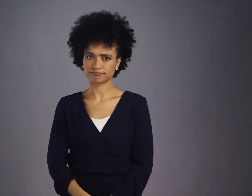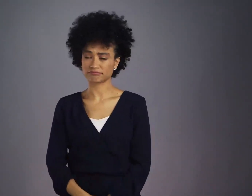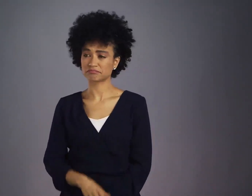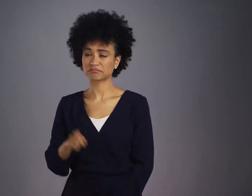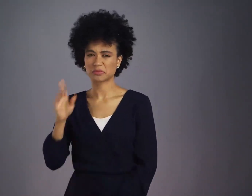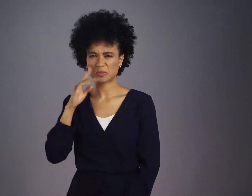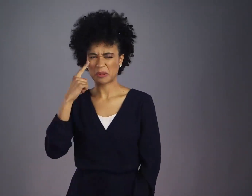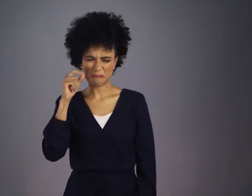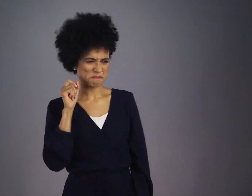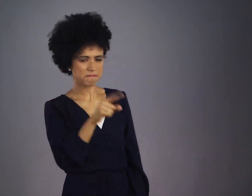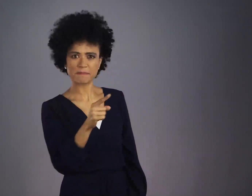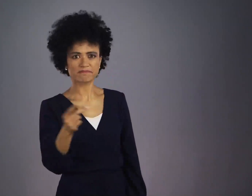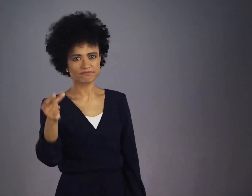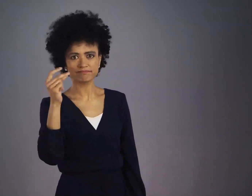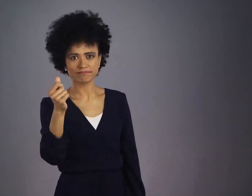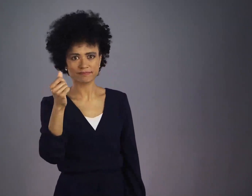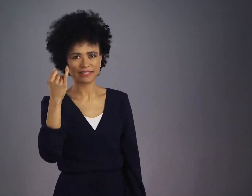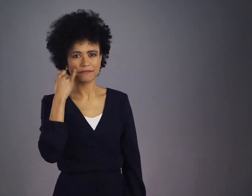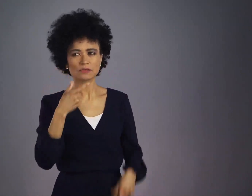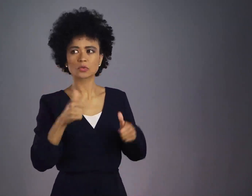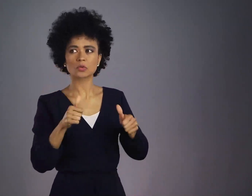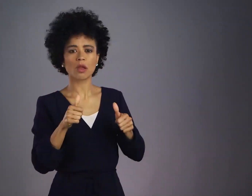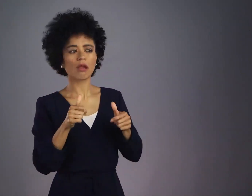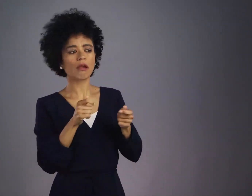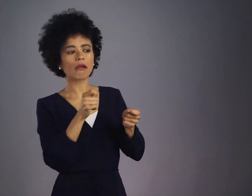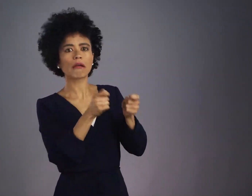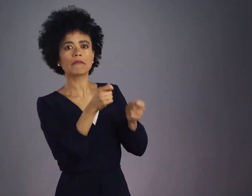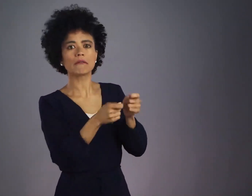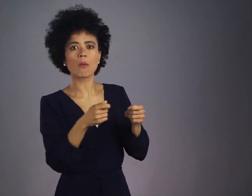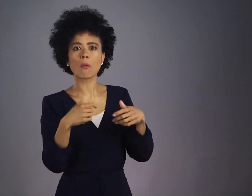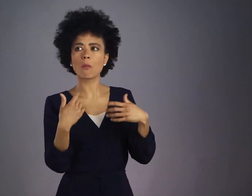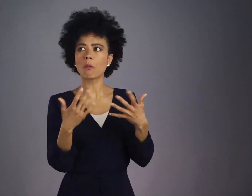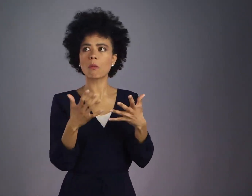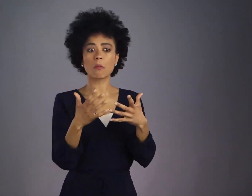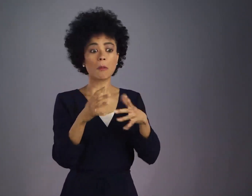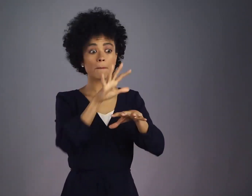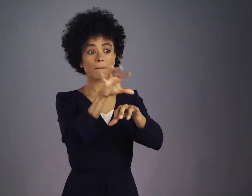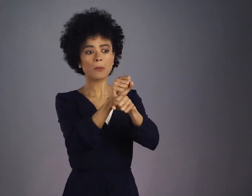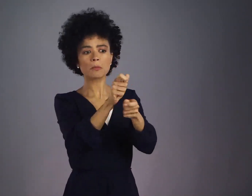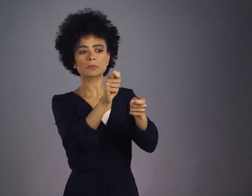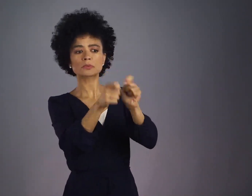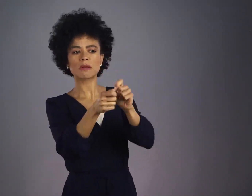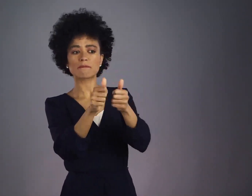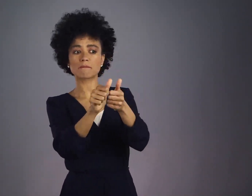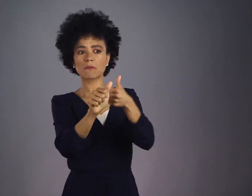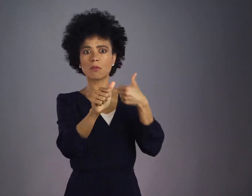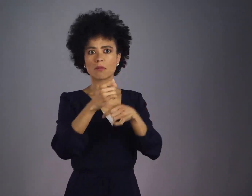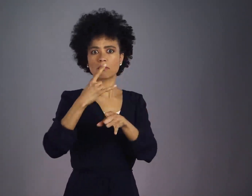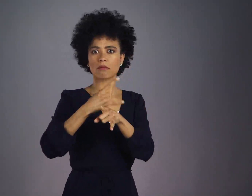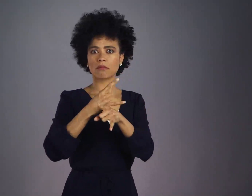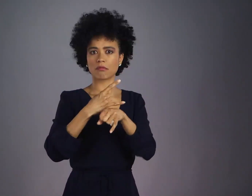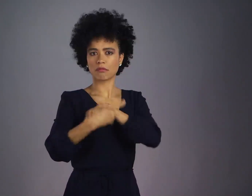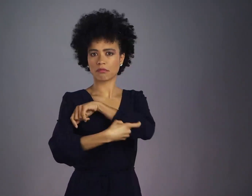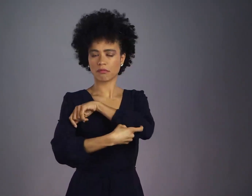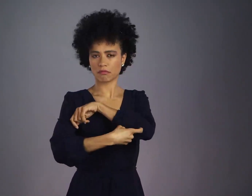The slightest disposition on your part to guide his appointments or his affairs so he will not be tempted will be noticed.